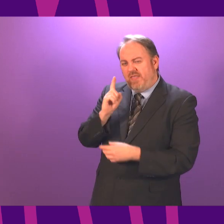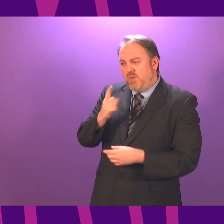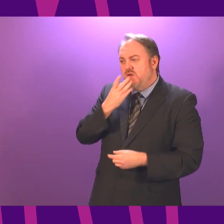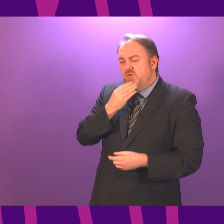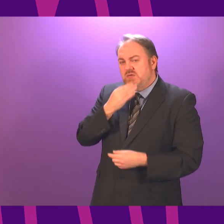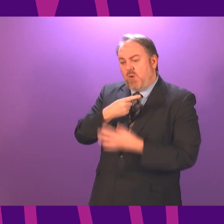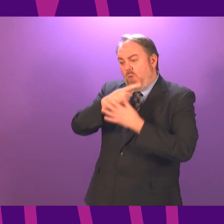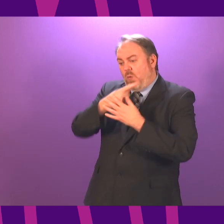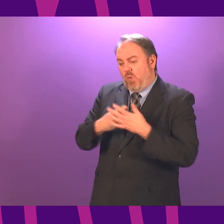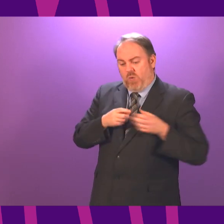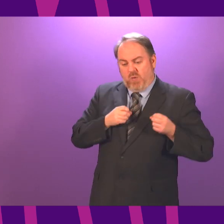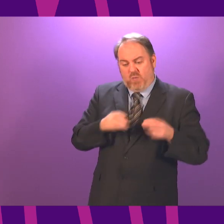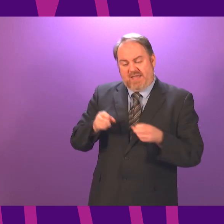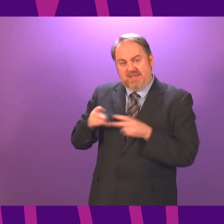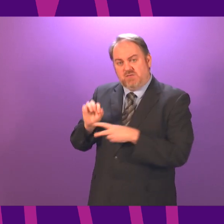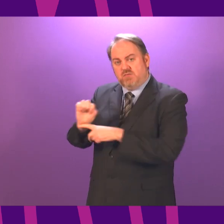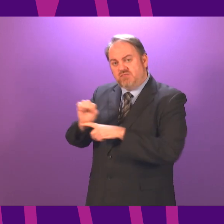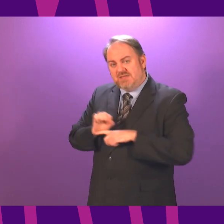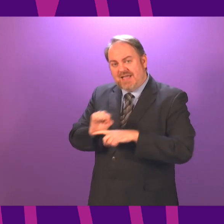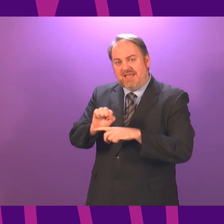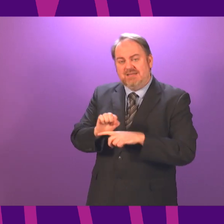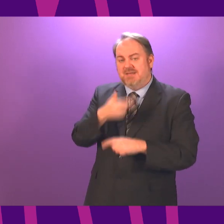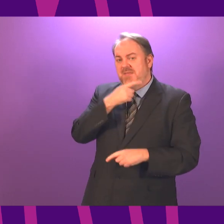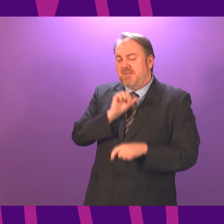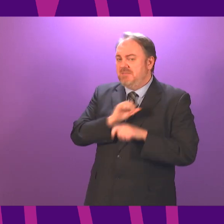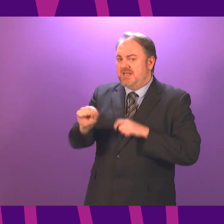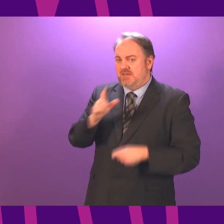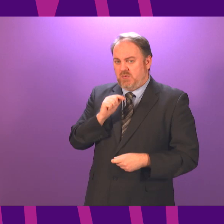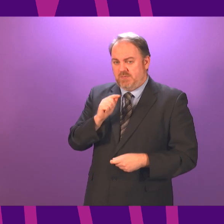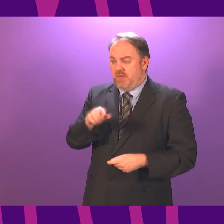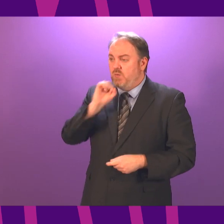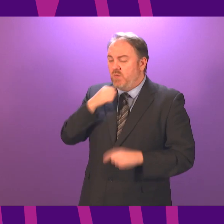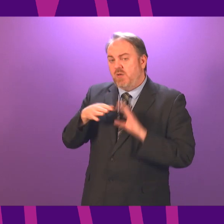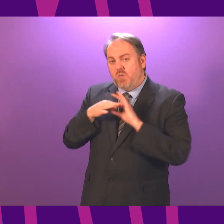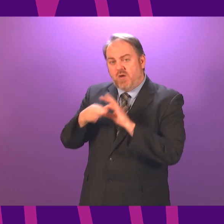used? Can she guarantee that ministers will work constructively with the Justice Committee